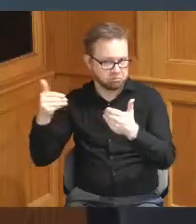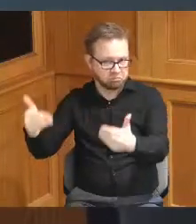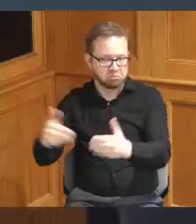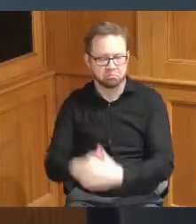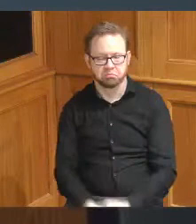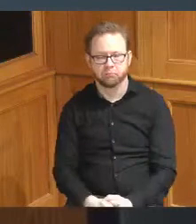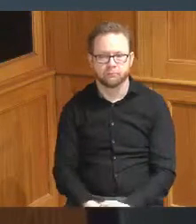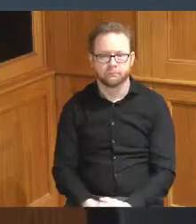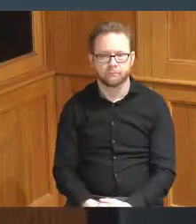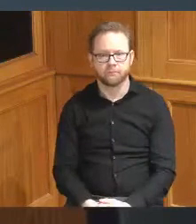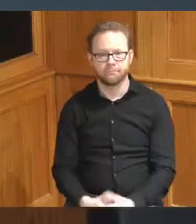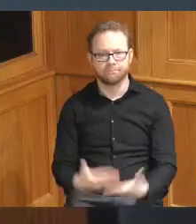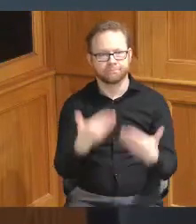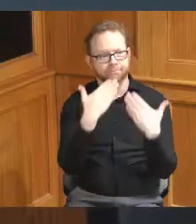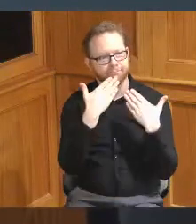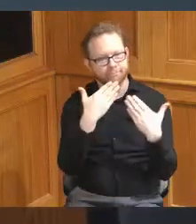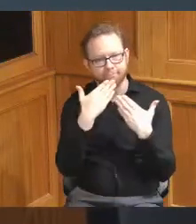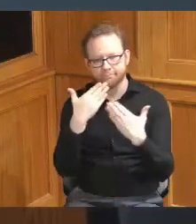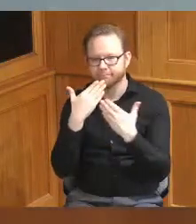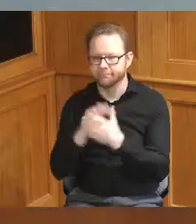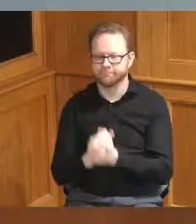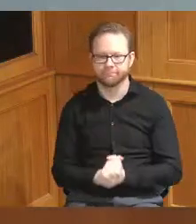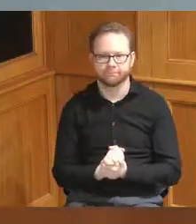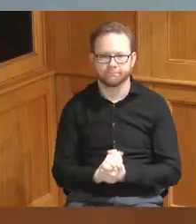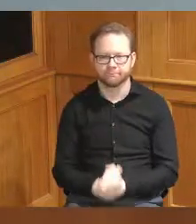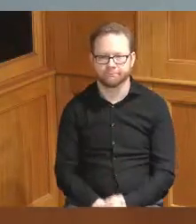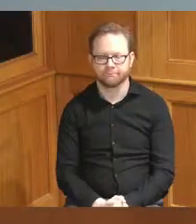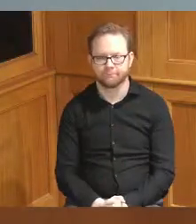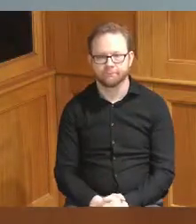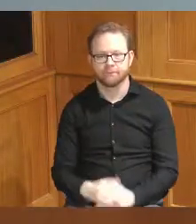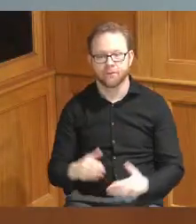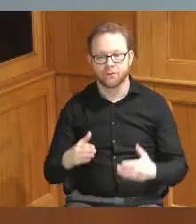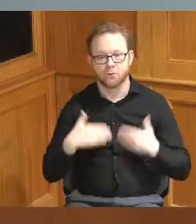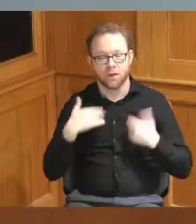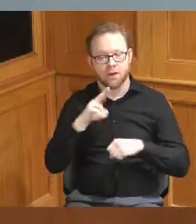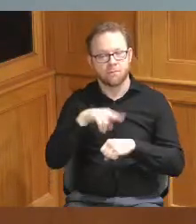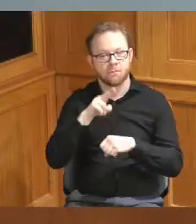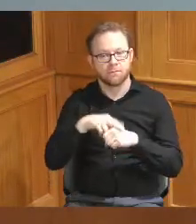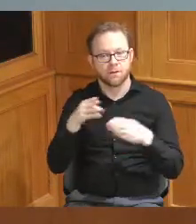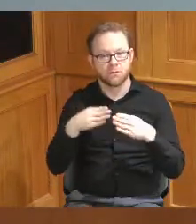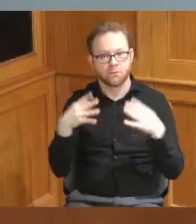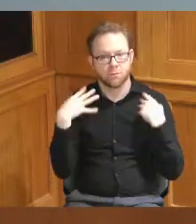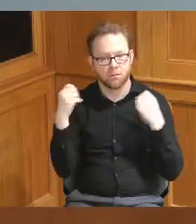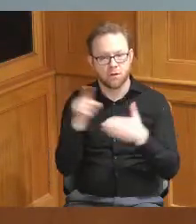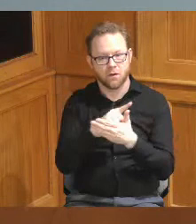Week well thank you thank you very much and Happy National Public Health Week to all of you as well